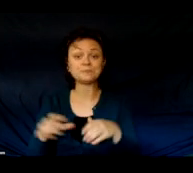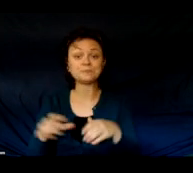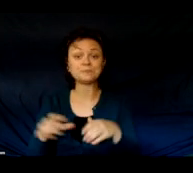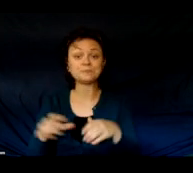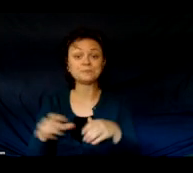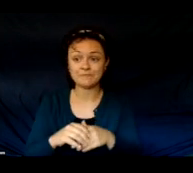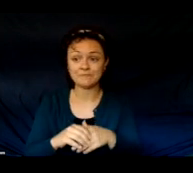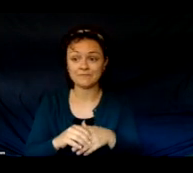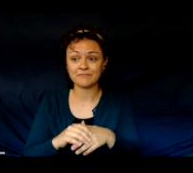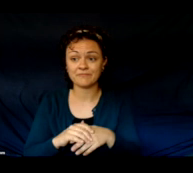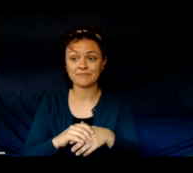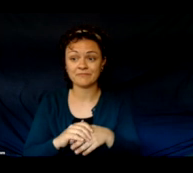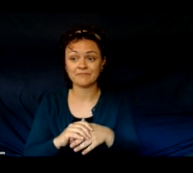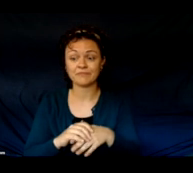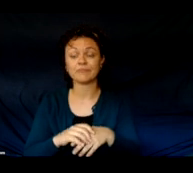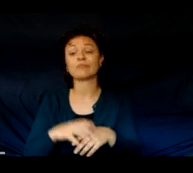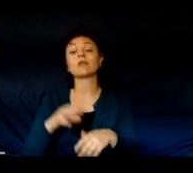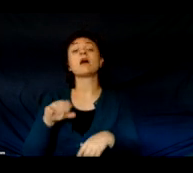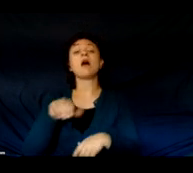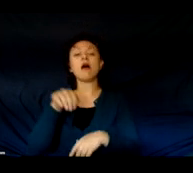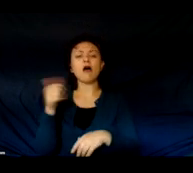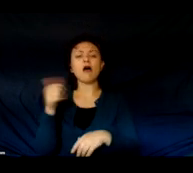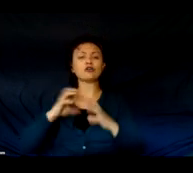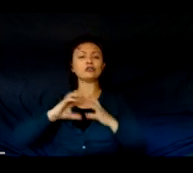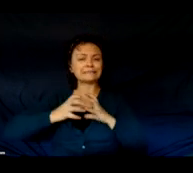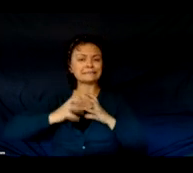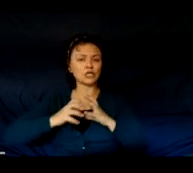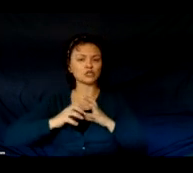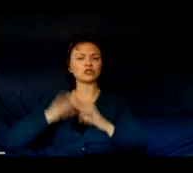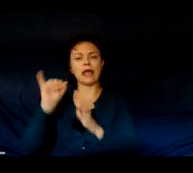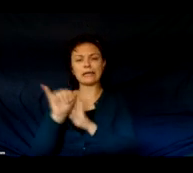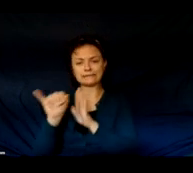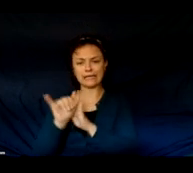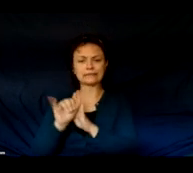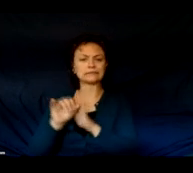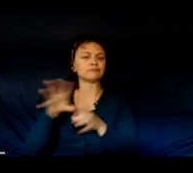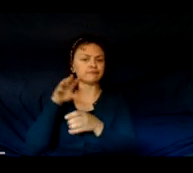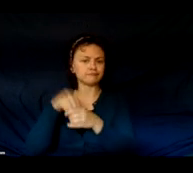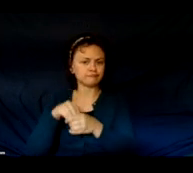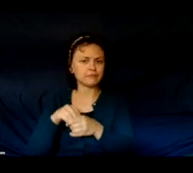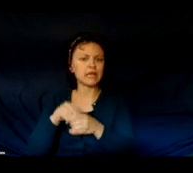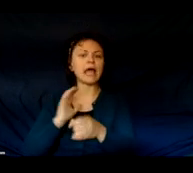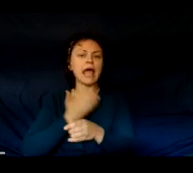and other intersectional identities. A lot of our studies use a community